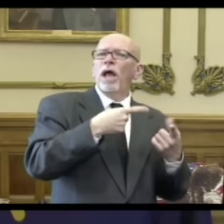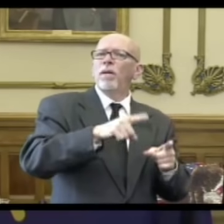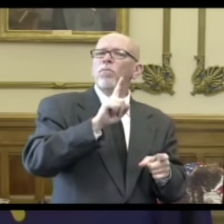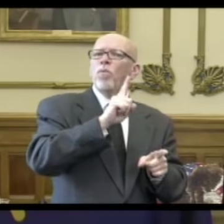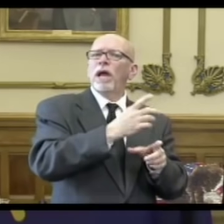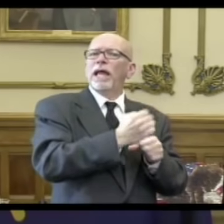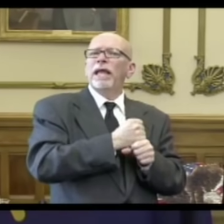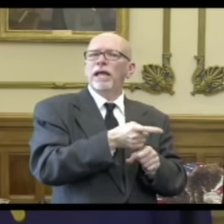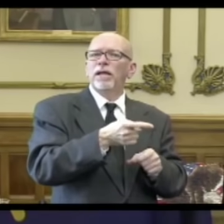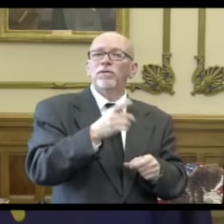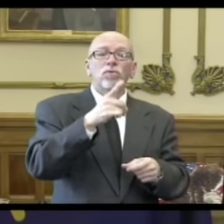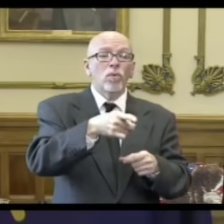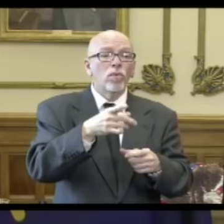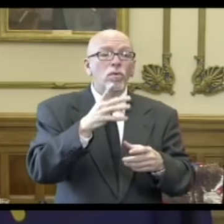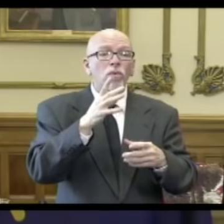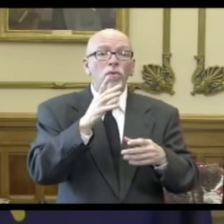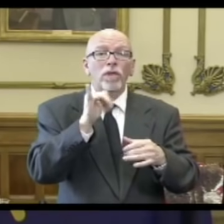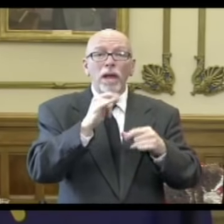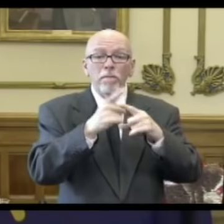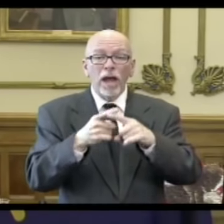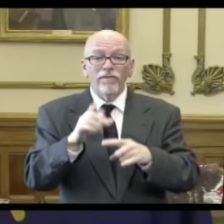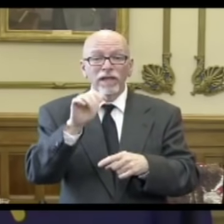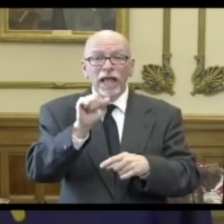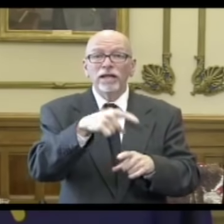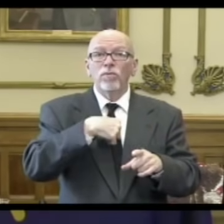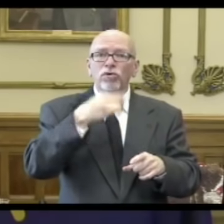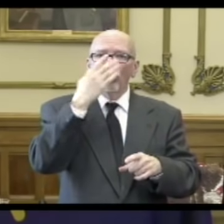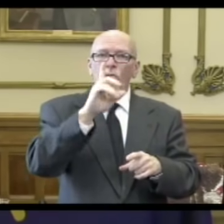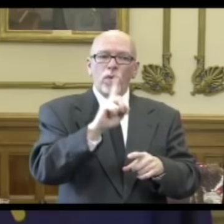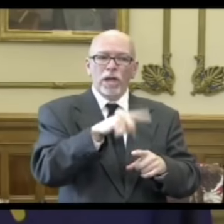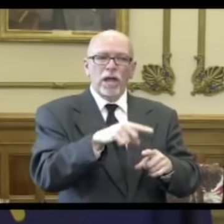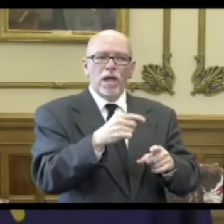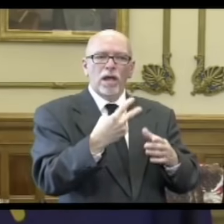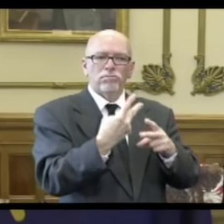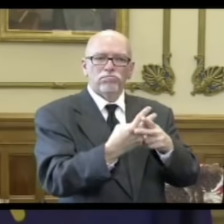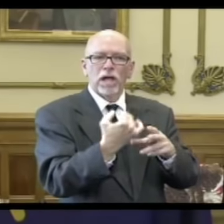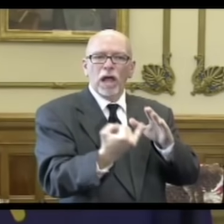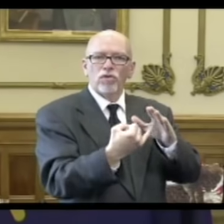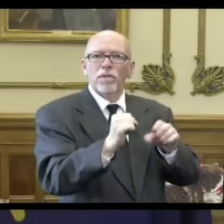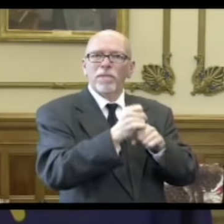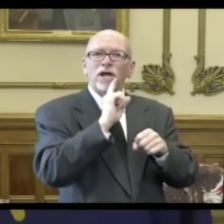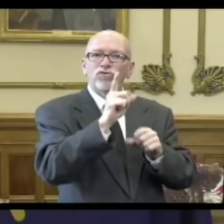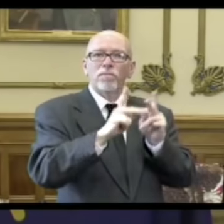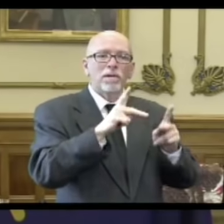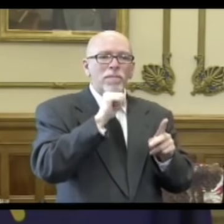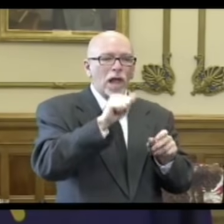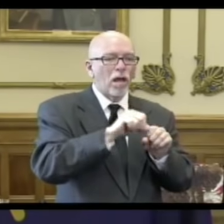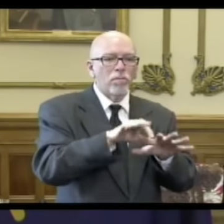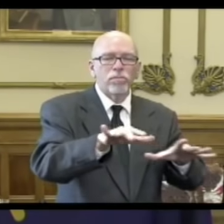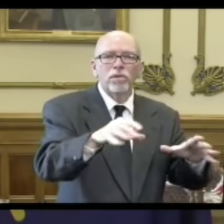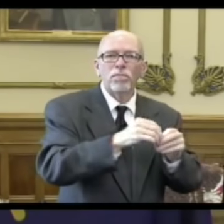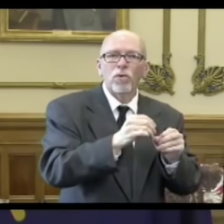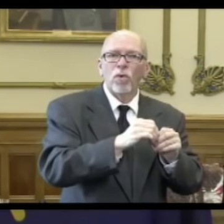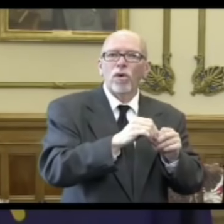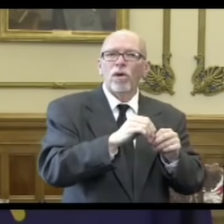EXPANSION. AND THE TRACY THE TESTING AND TRACING TO HELP US. ISOLATE THOSE POSITIVE